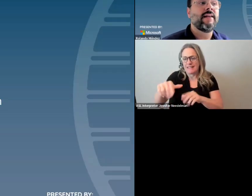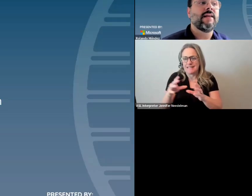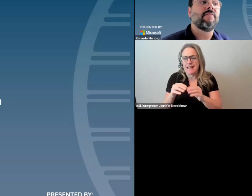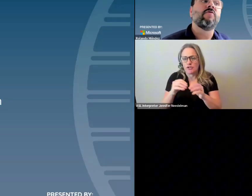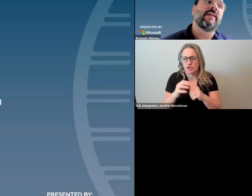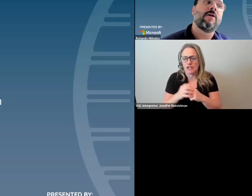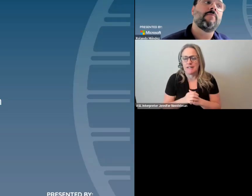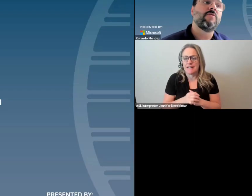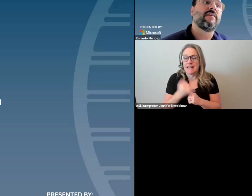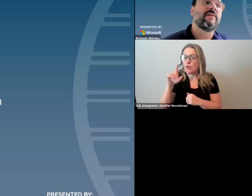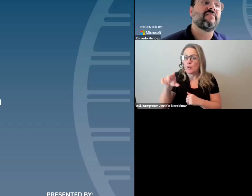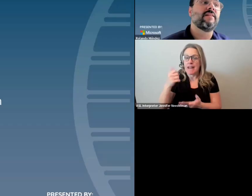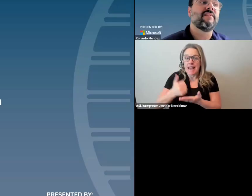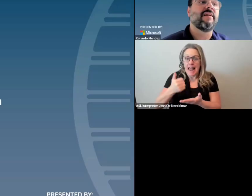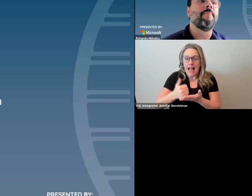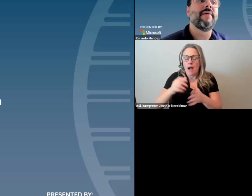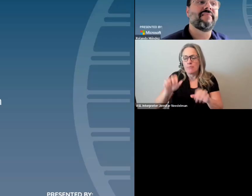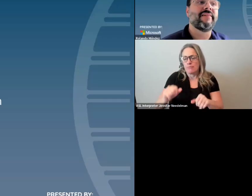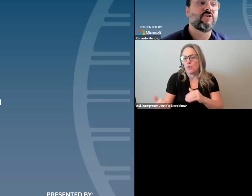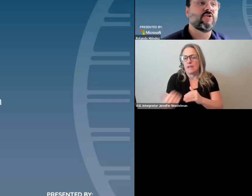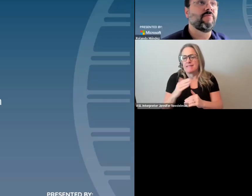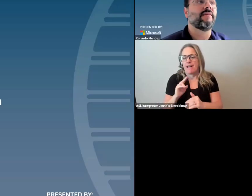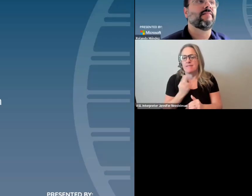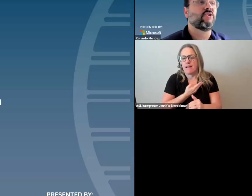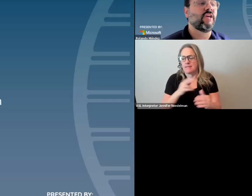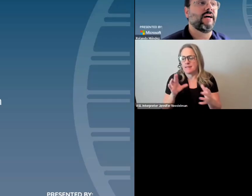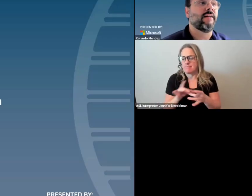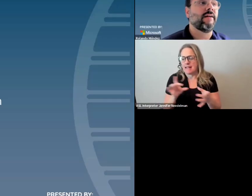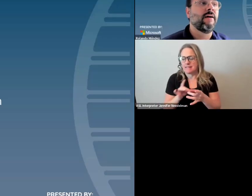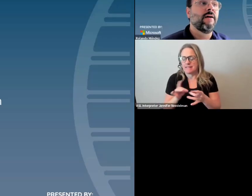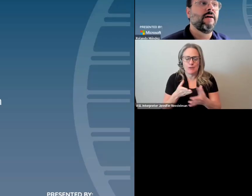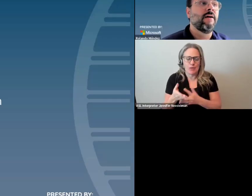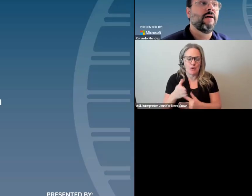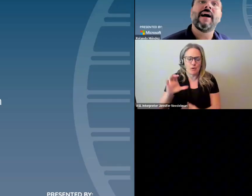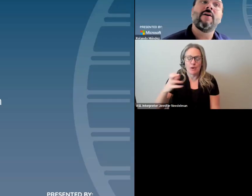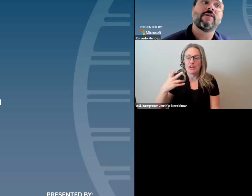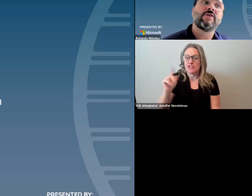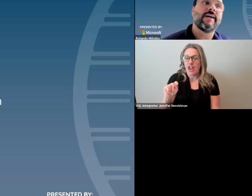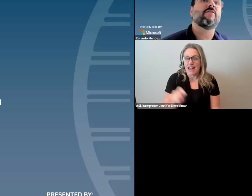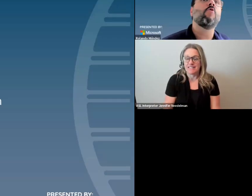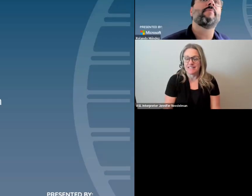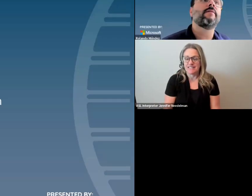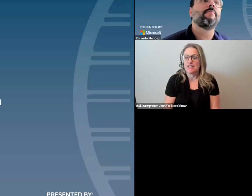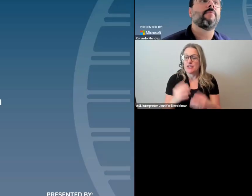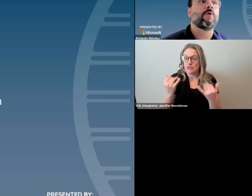and if you need help, you can send us a message via the chat. Right now, the chat is open,